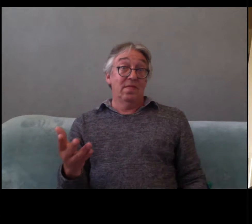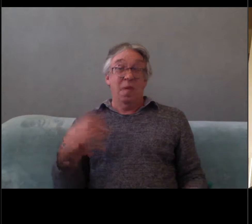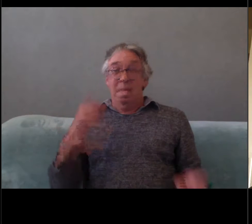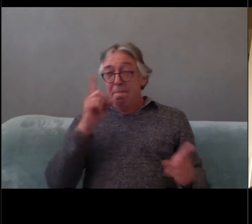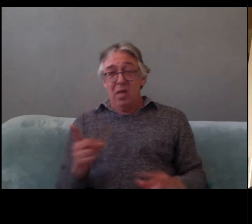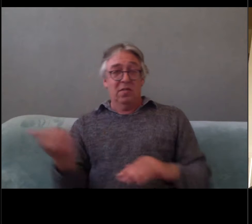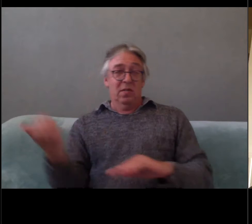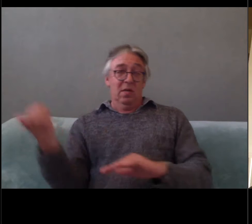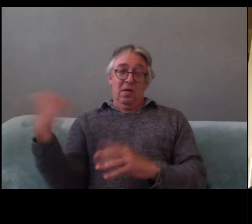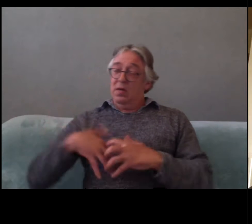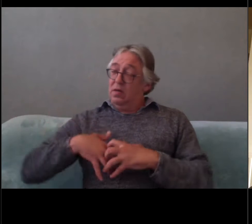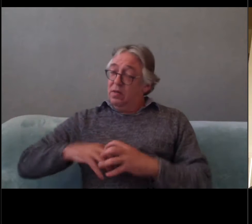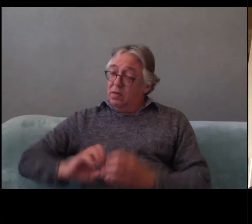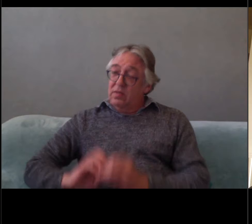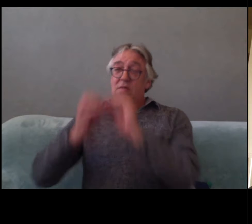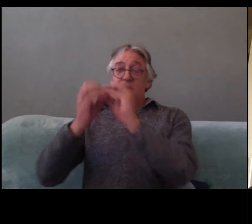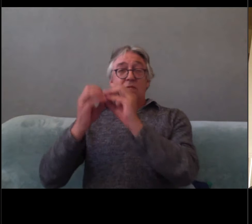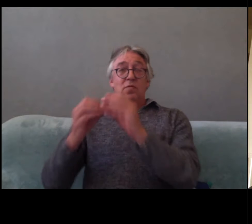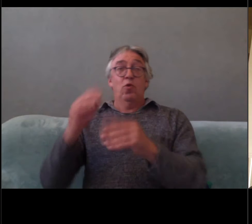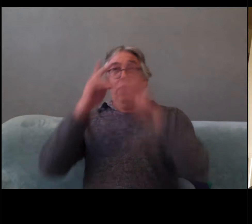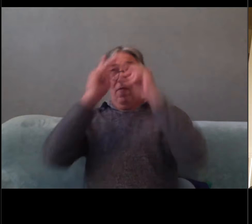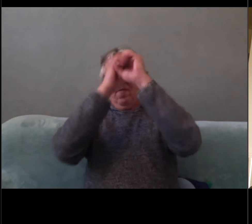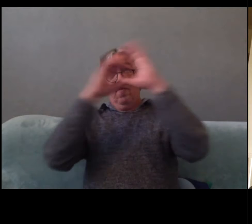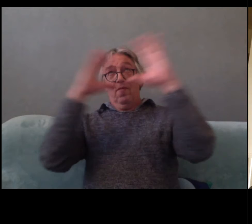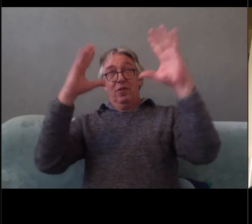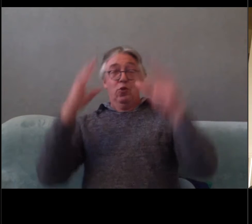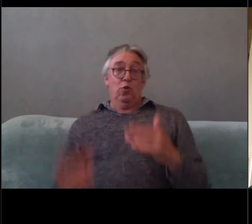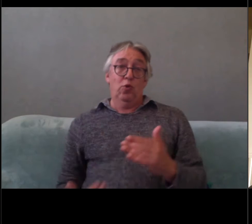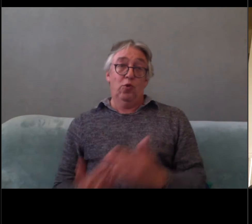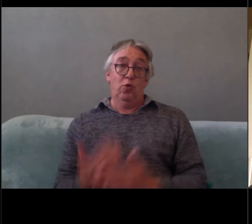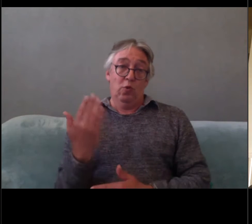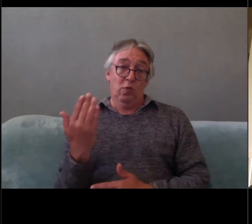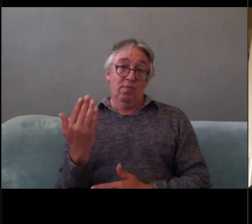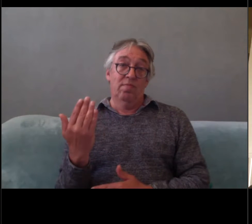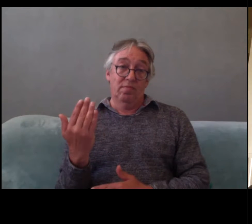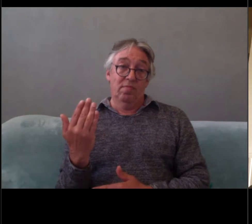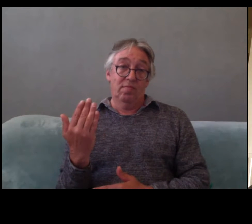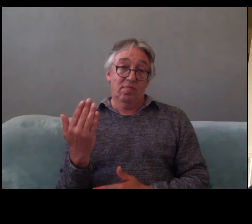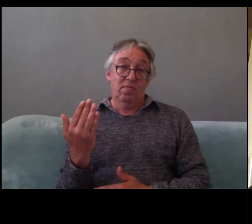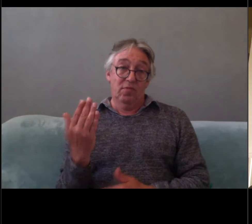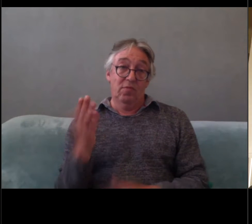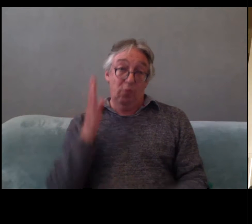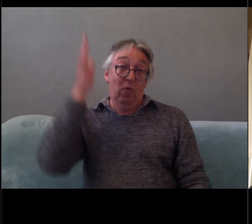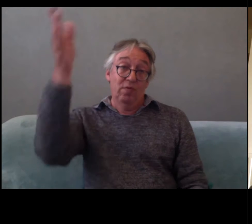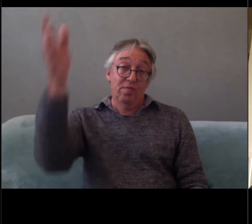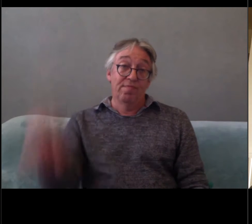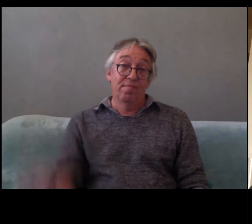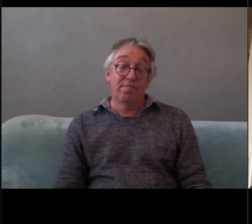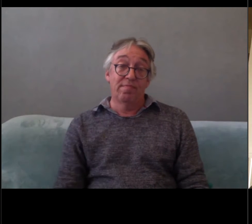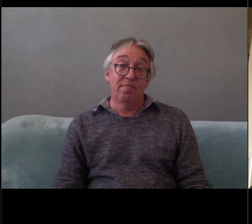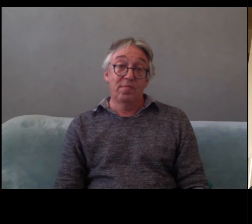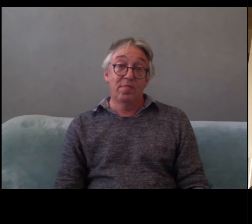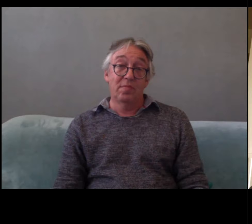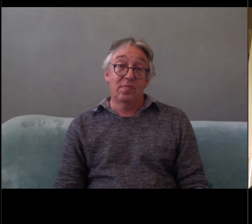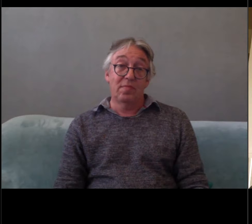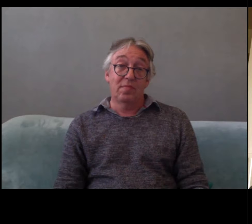If we had to answer the question, has the flexibility that has been given